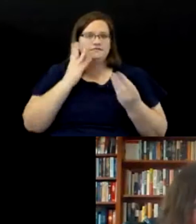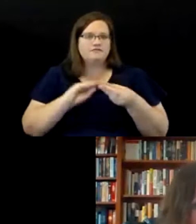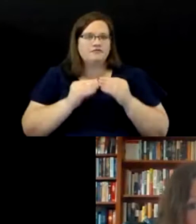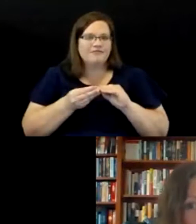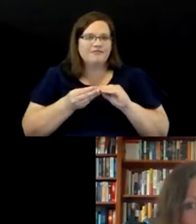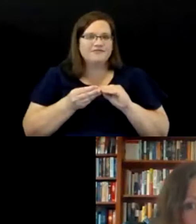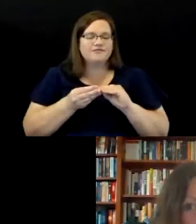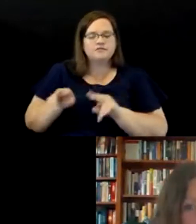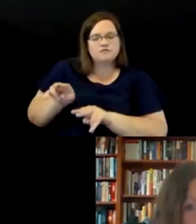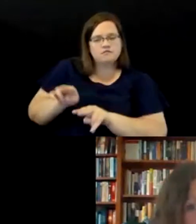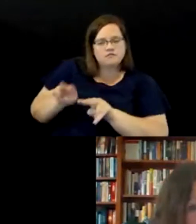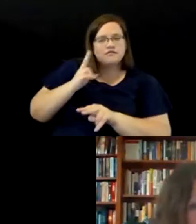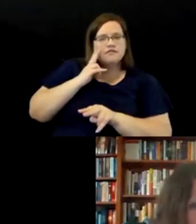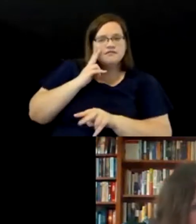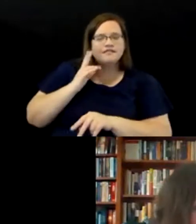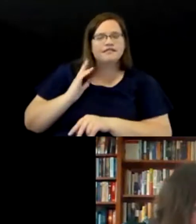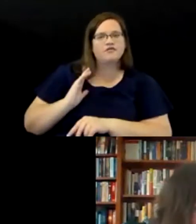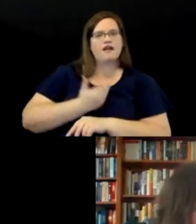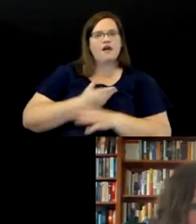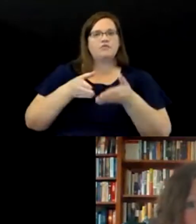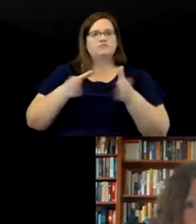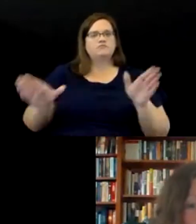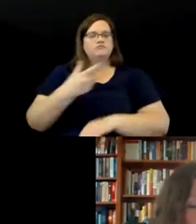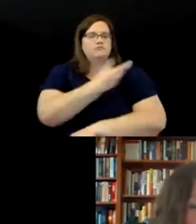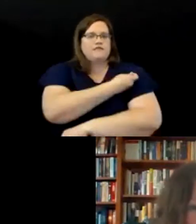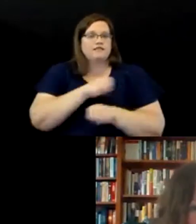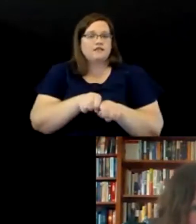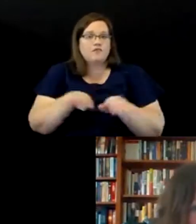gauge where we're at for our overall vaccine rollout. You can slice and